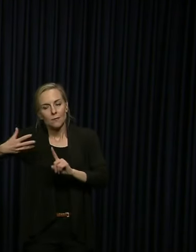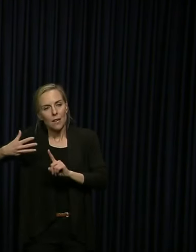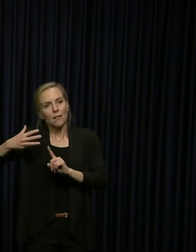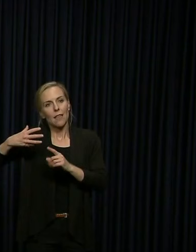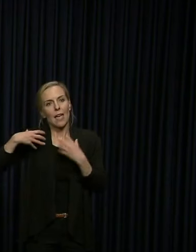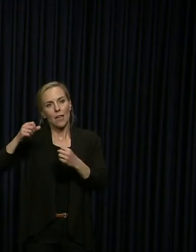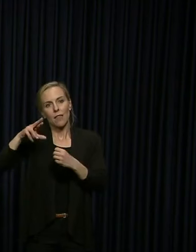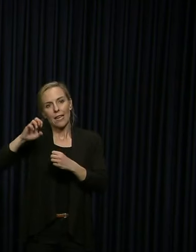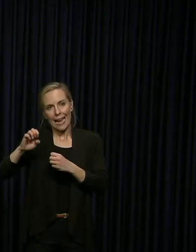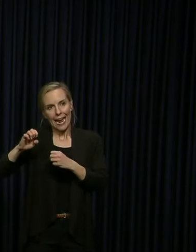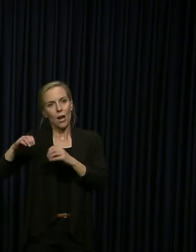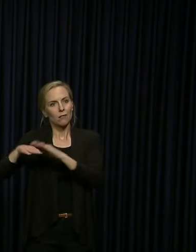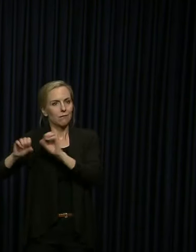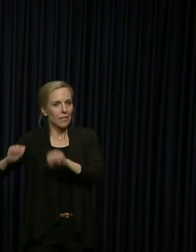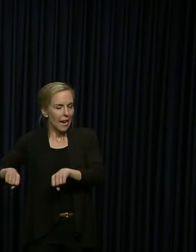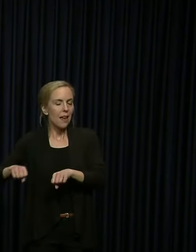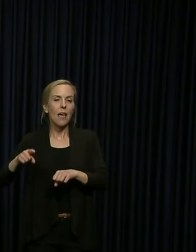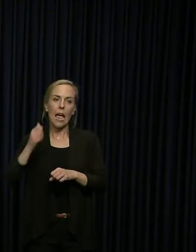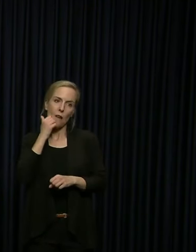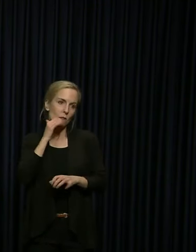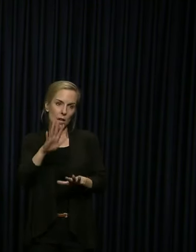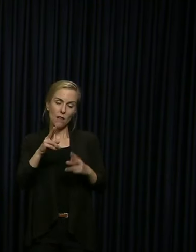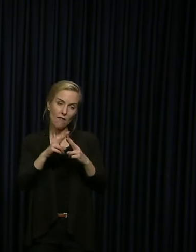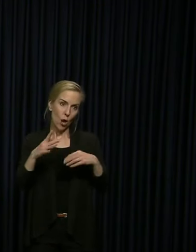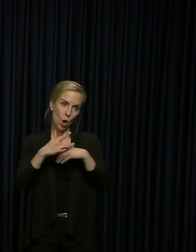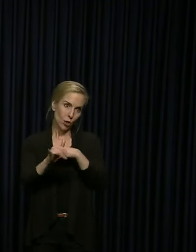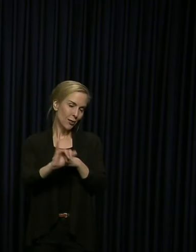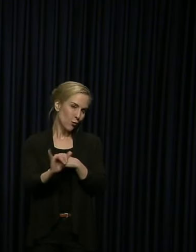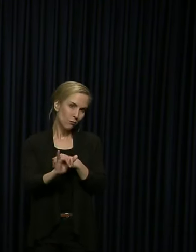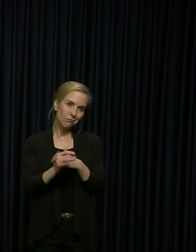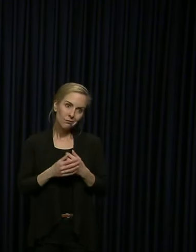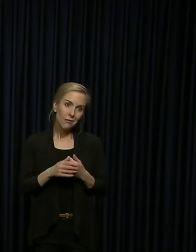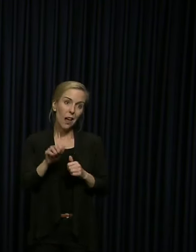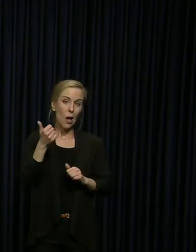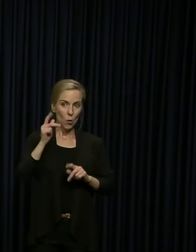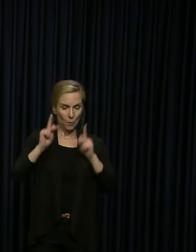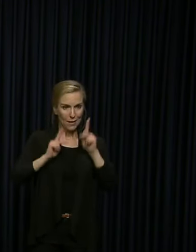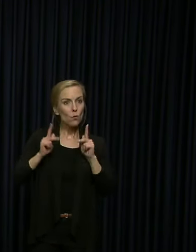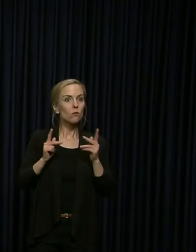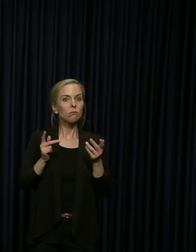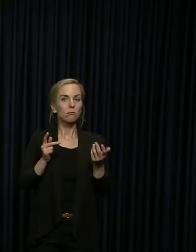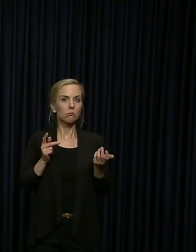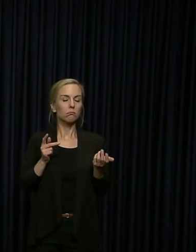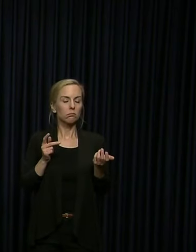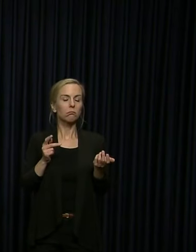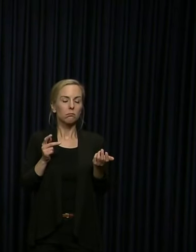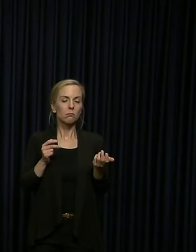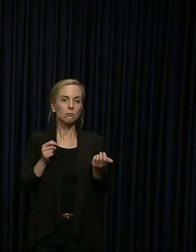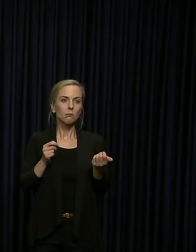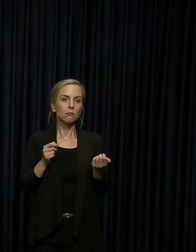WE DID A STORY WITH THEM THE FIRST SERVICE TWO WEEKS AGO AND PEOPLE DIDN'T STAY IN THEIR CARS.